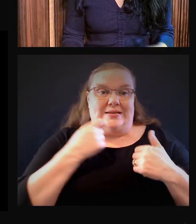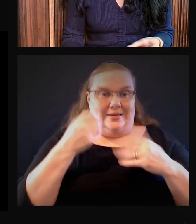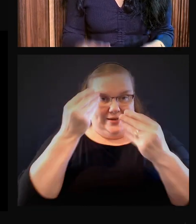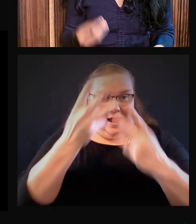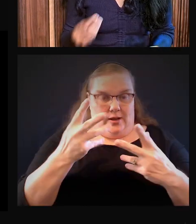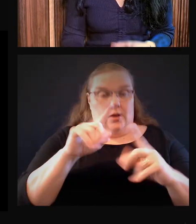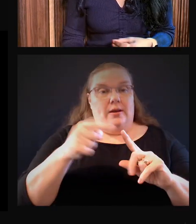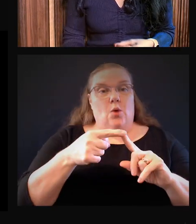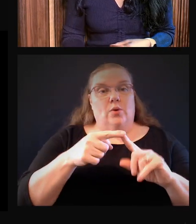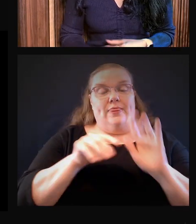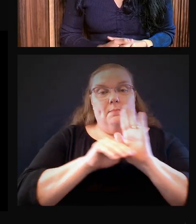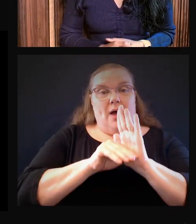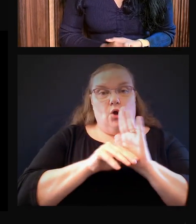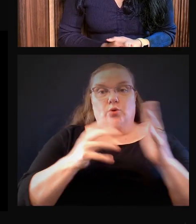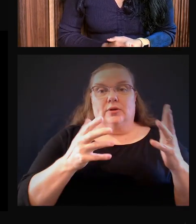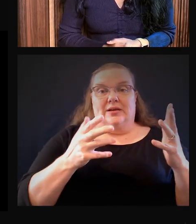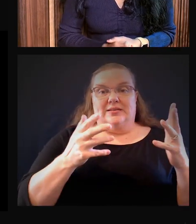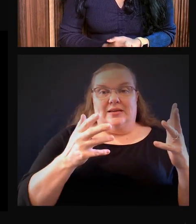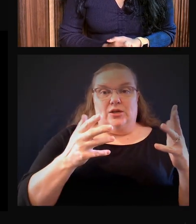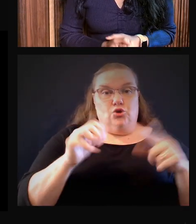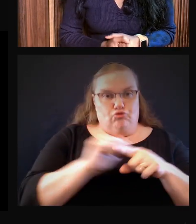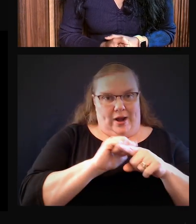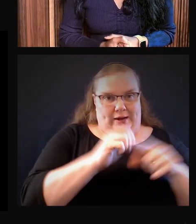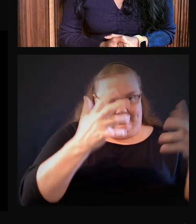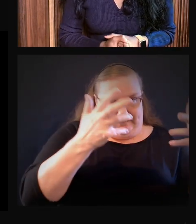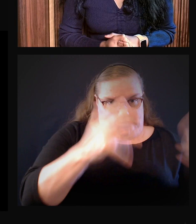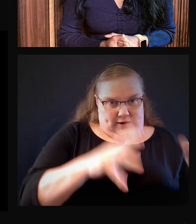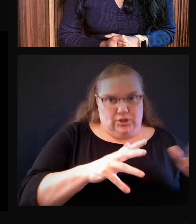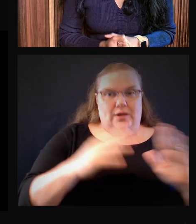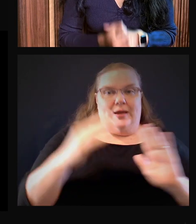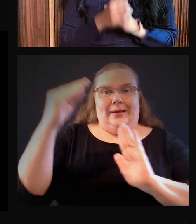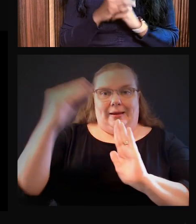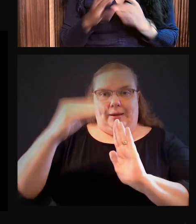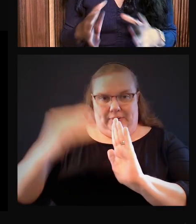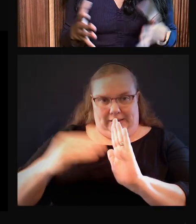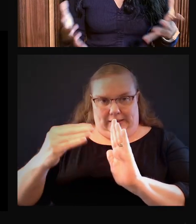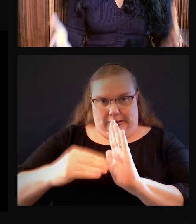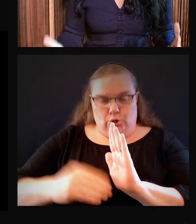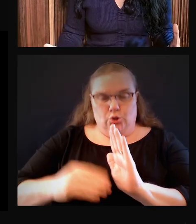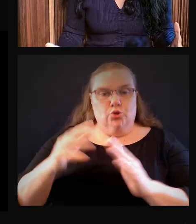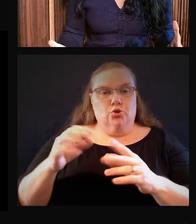it then computes scores for each of the active players. Once the scores are generated,